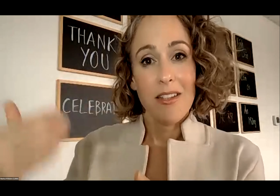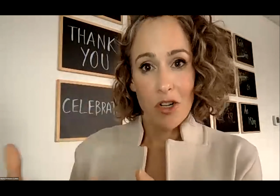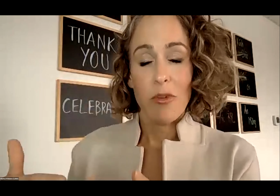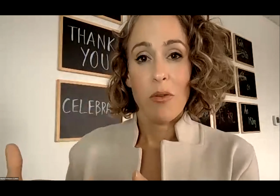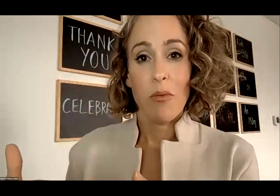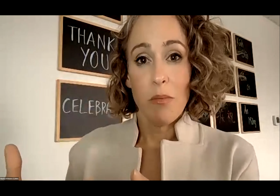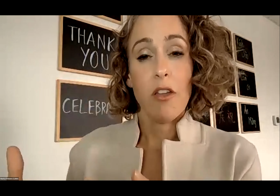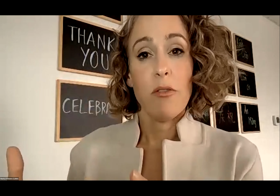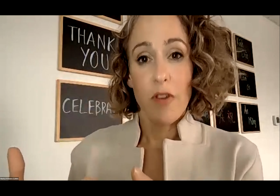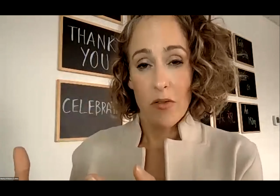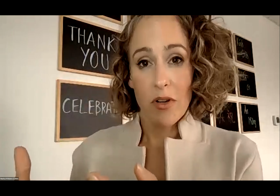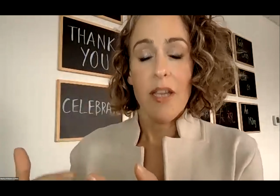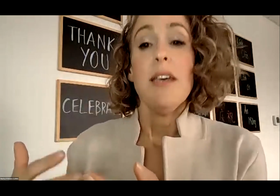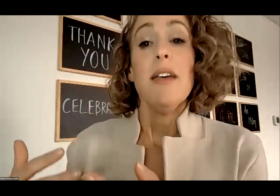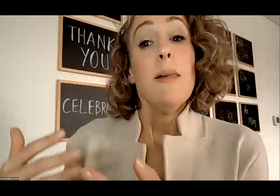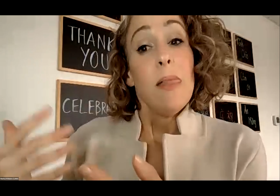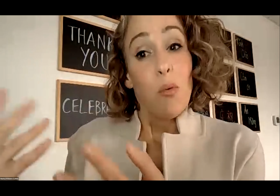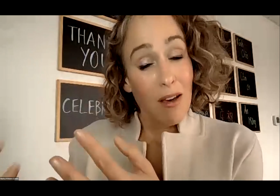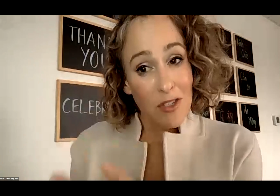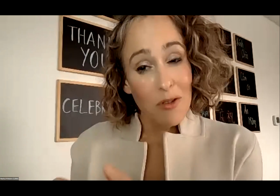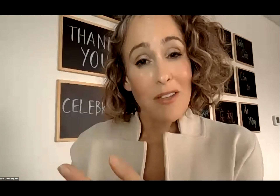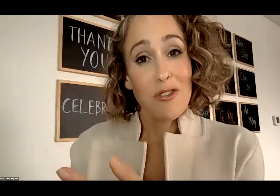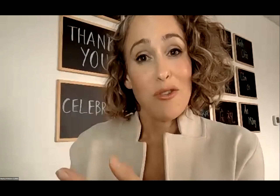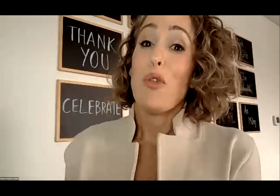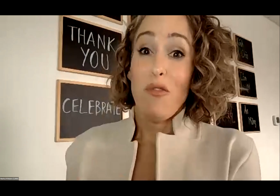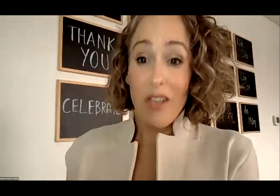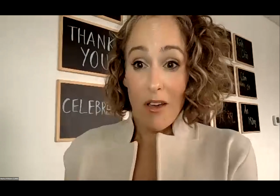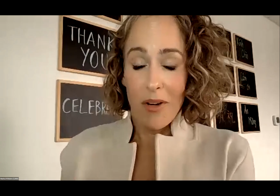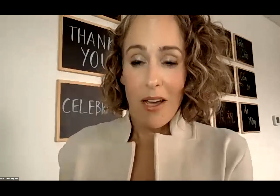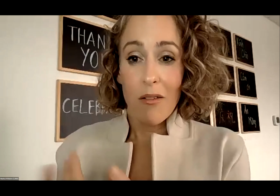an interpreter would be on the phone. We also can do that with video now